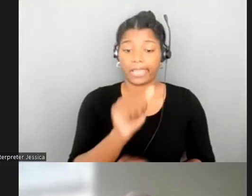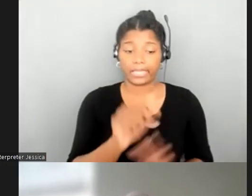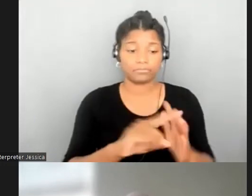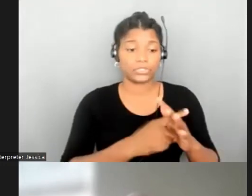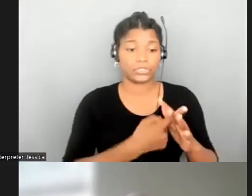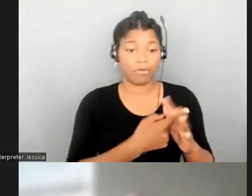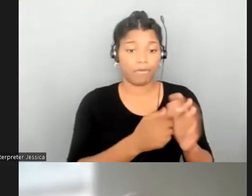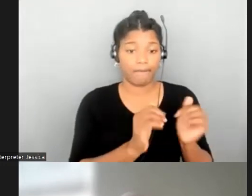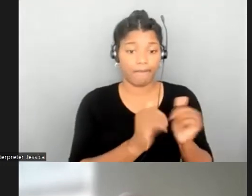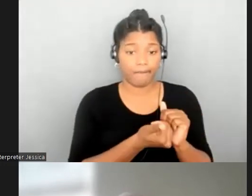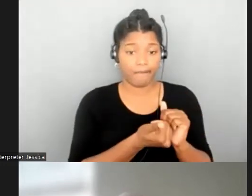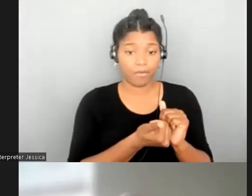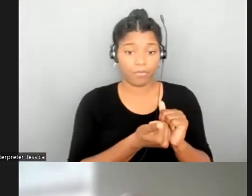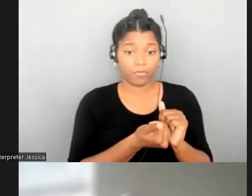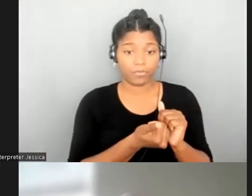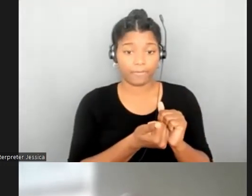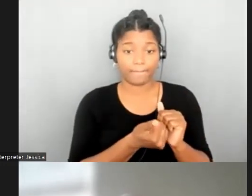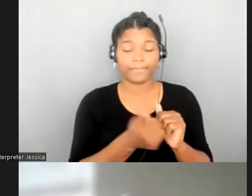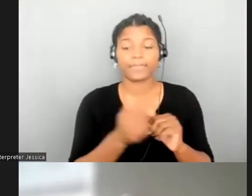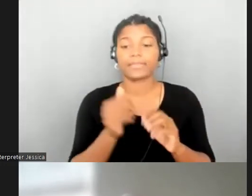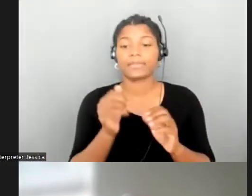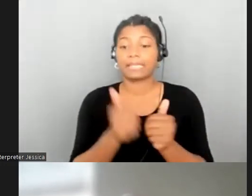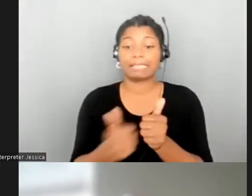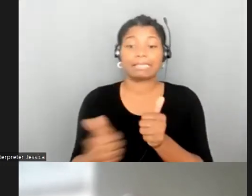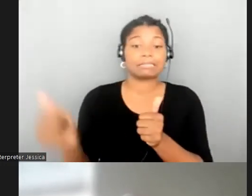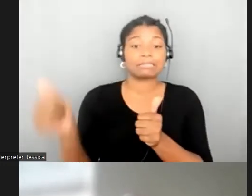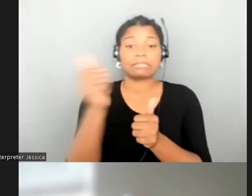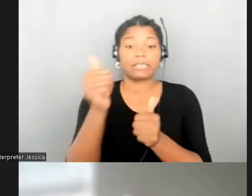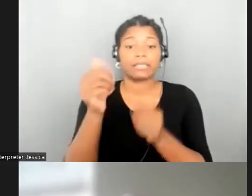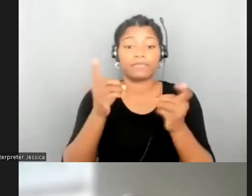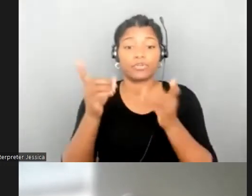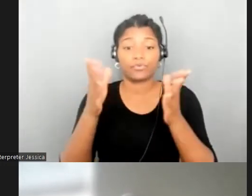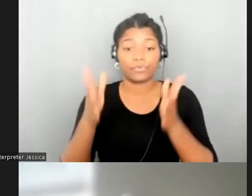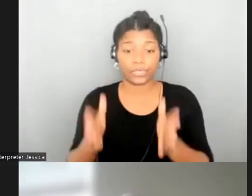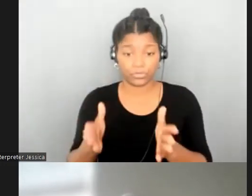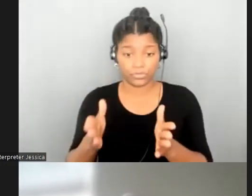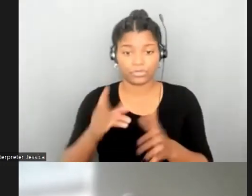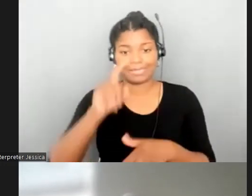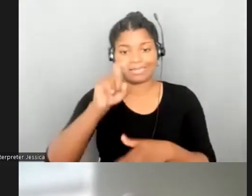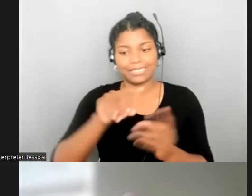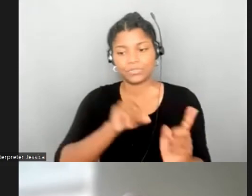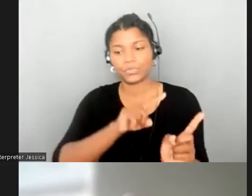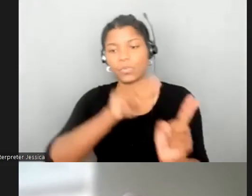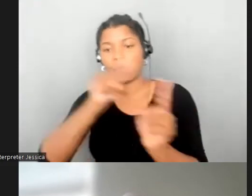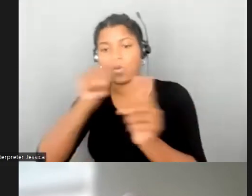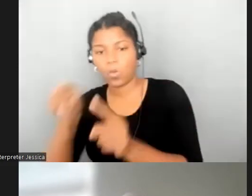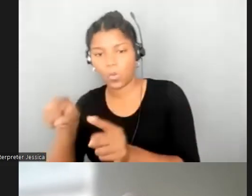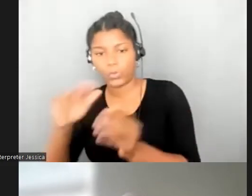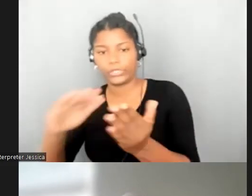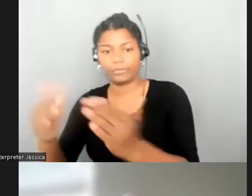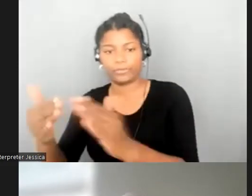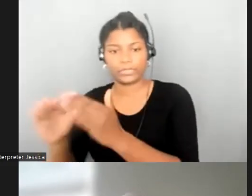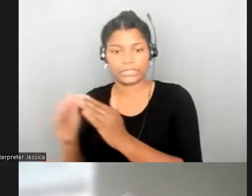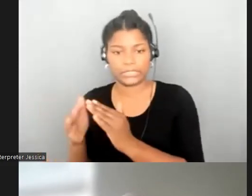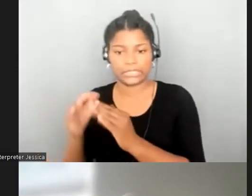It said get your Executive Director into the community at the Rotary meetings talking to people.